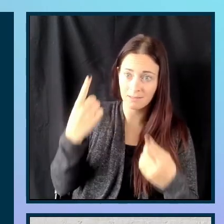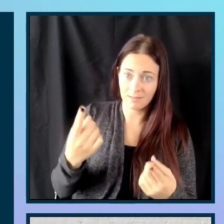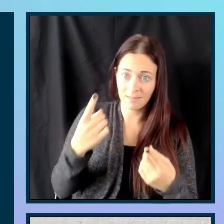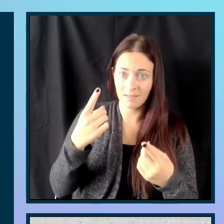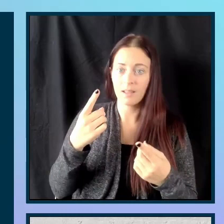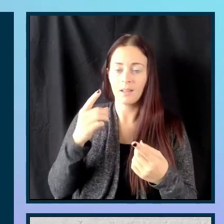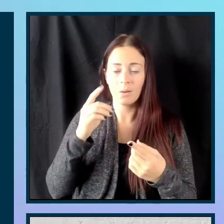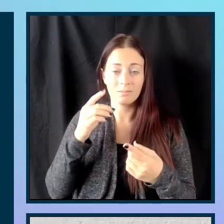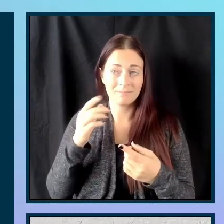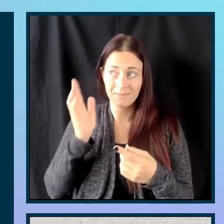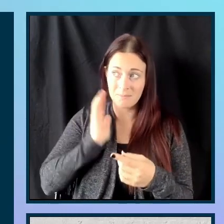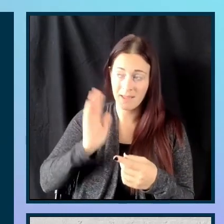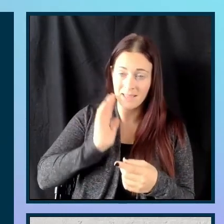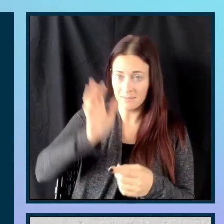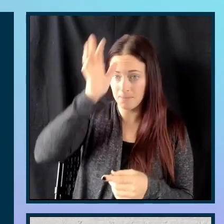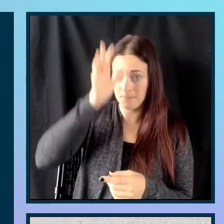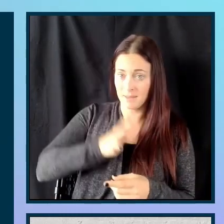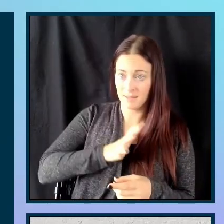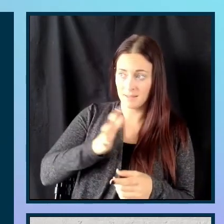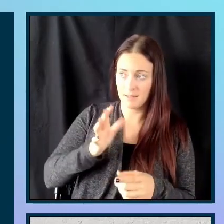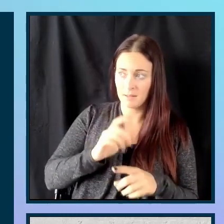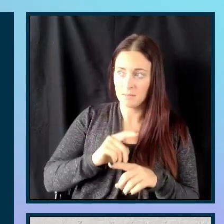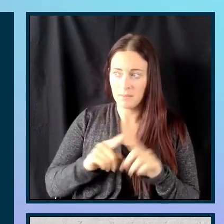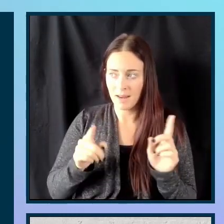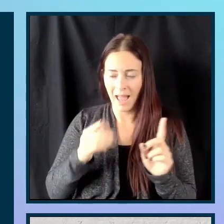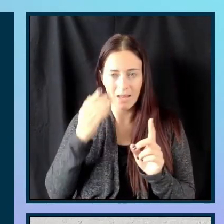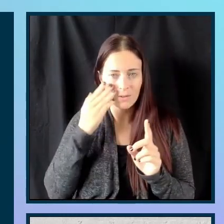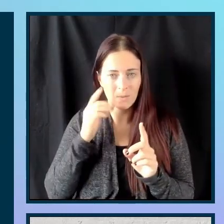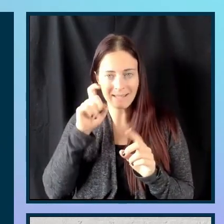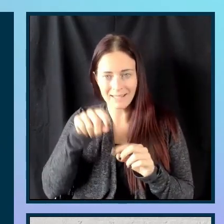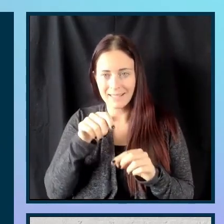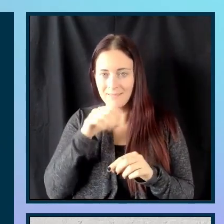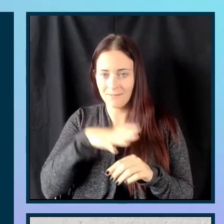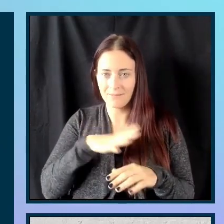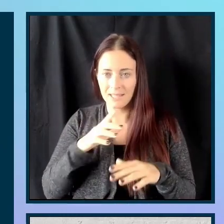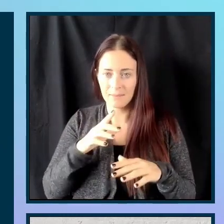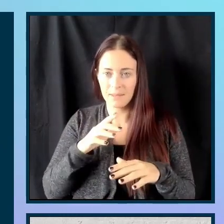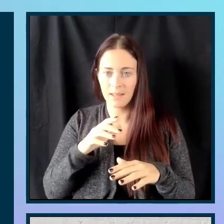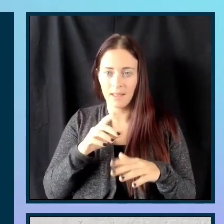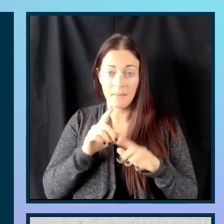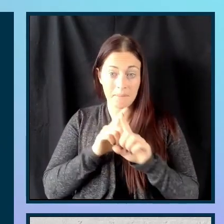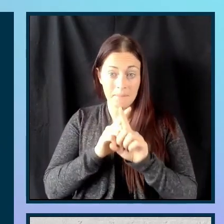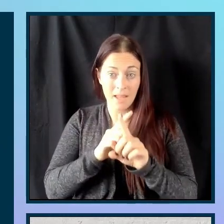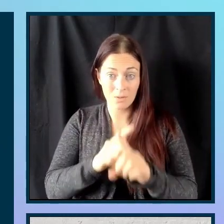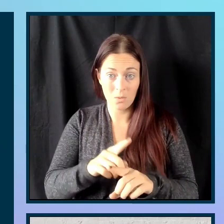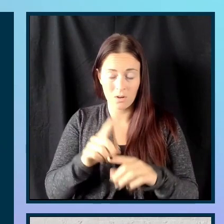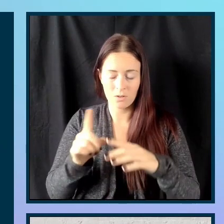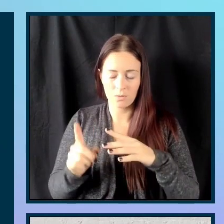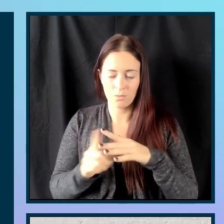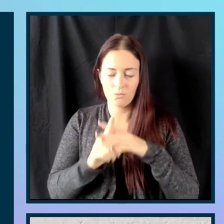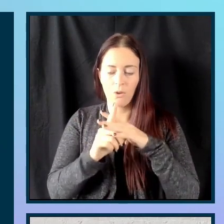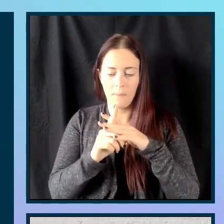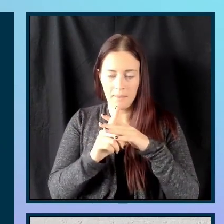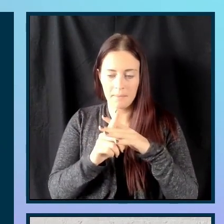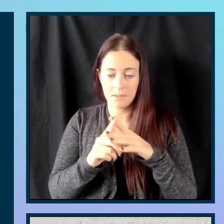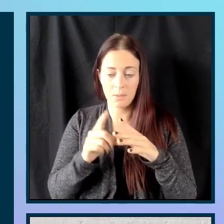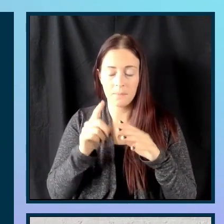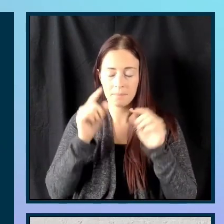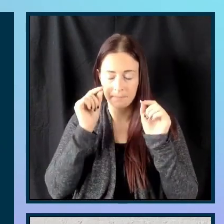I just knew I needed them. So I opened my eyes, opened my laptop and got on my next call.